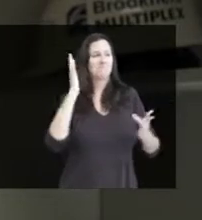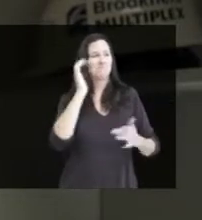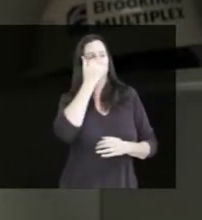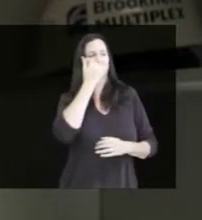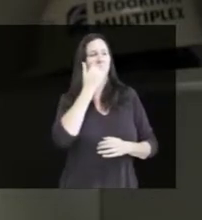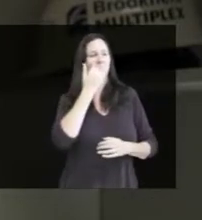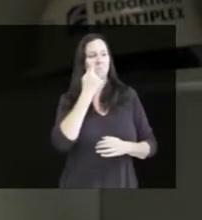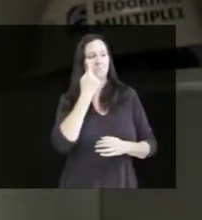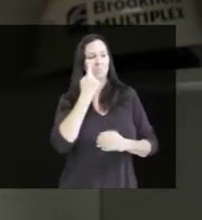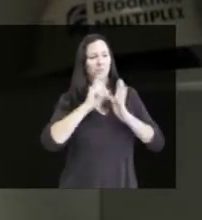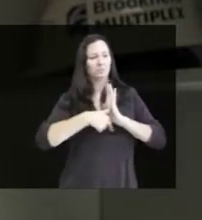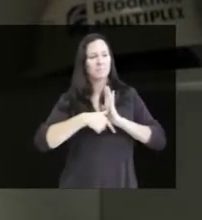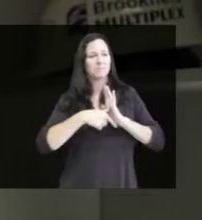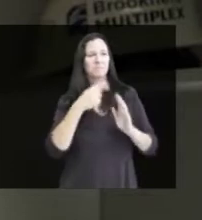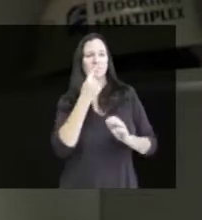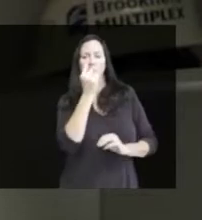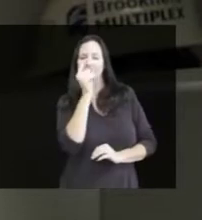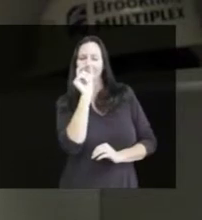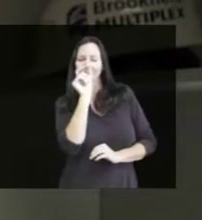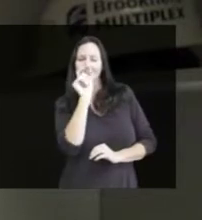something I've done a thousand times,